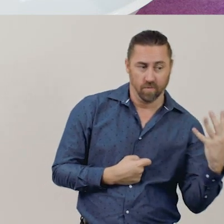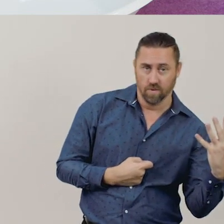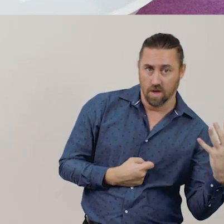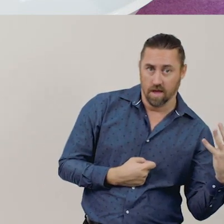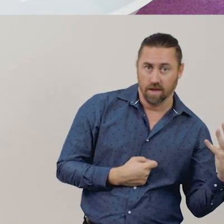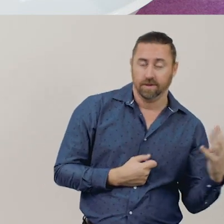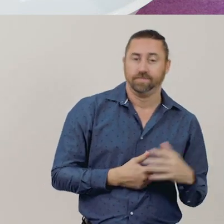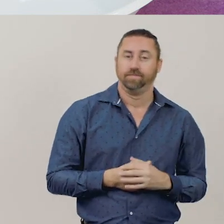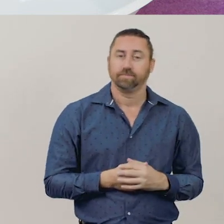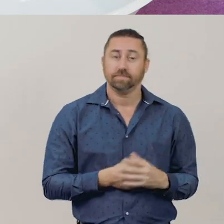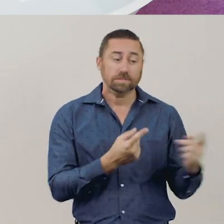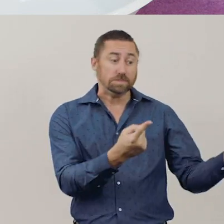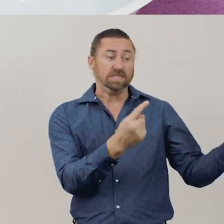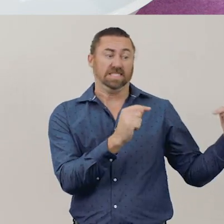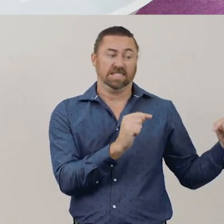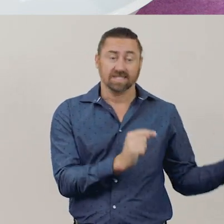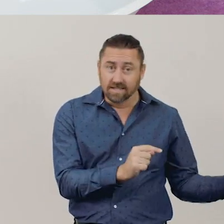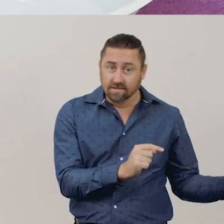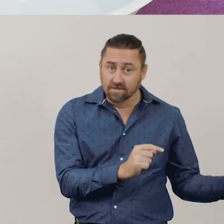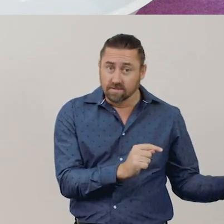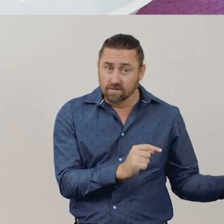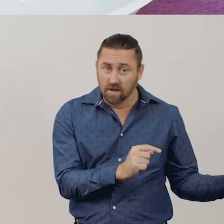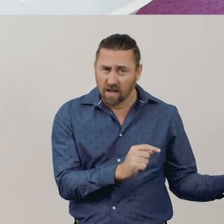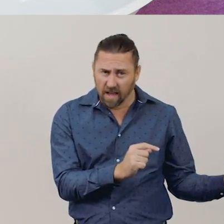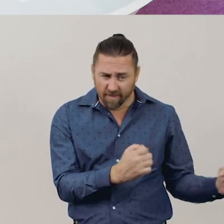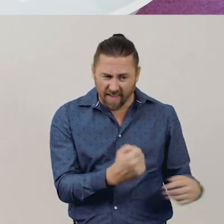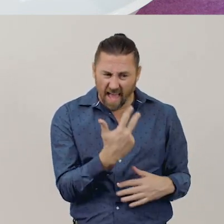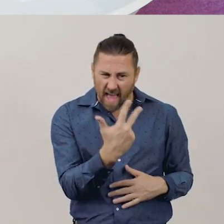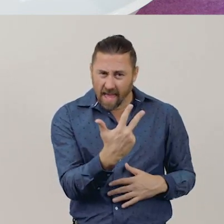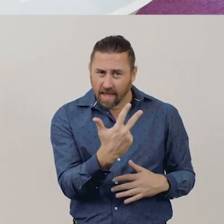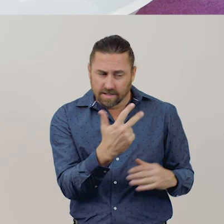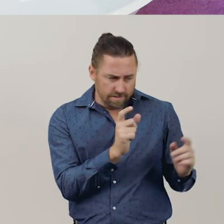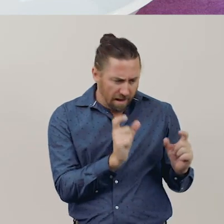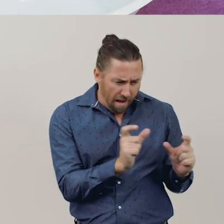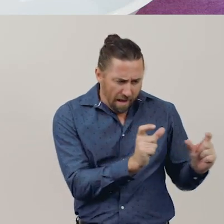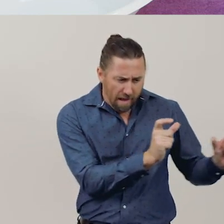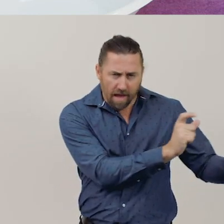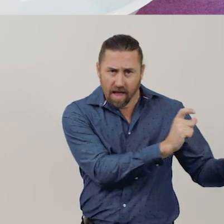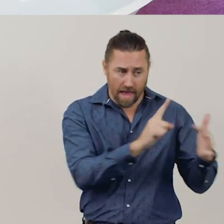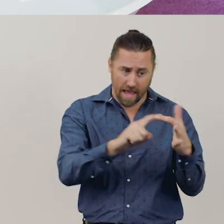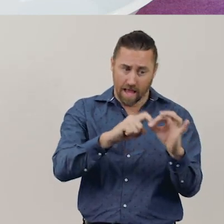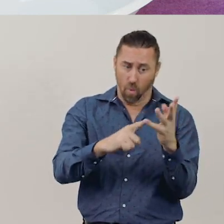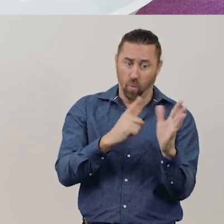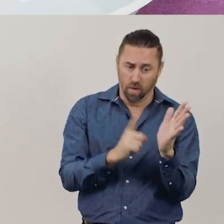This one is divided into eight equal parts or eighths.